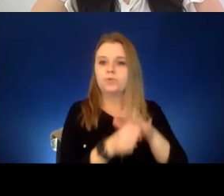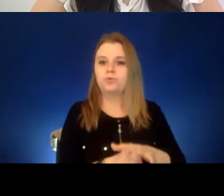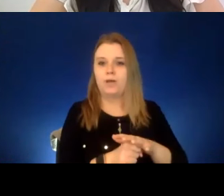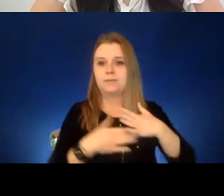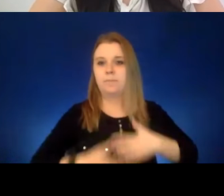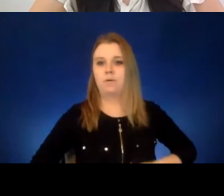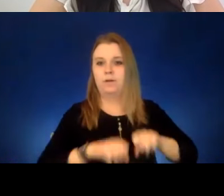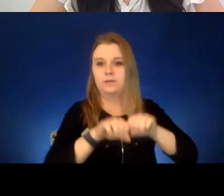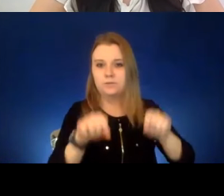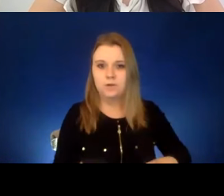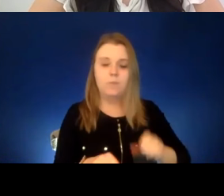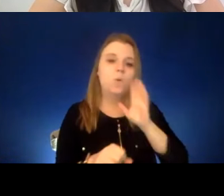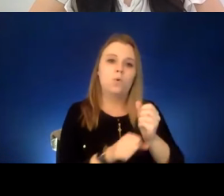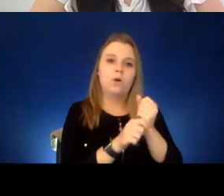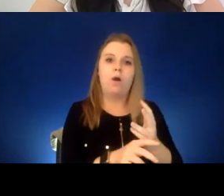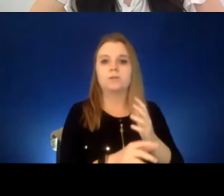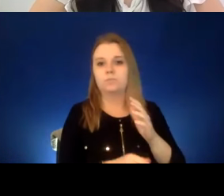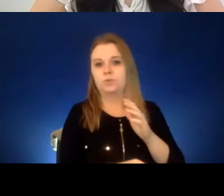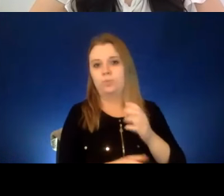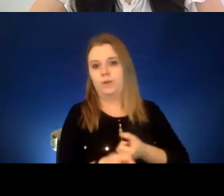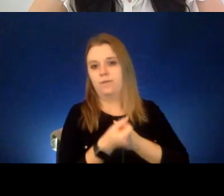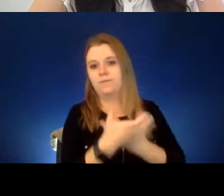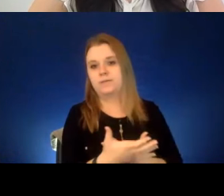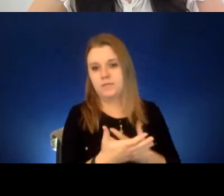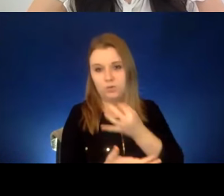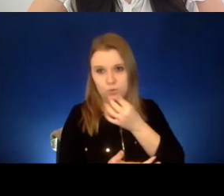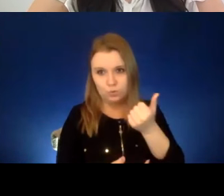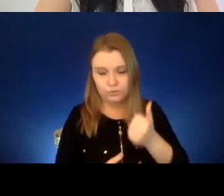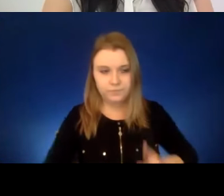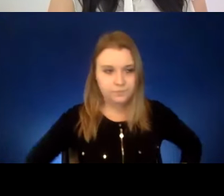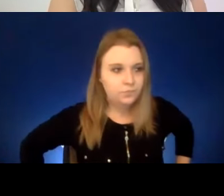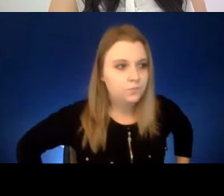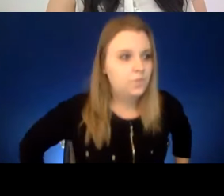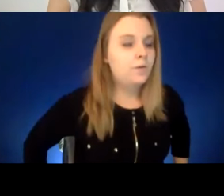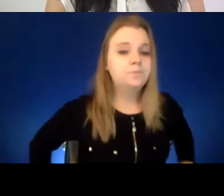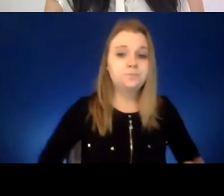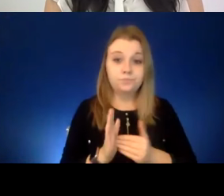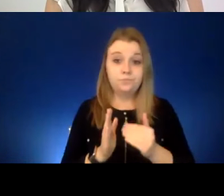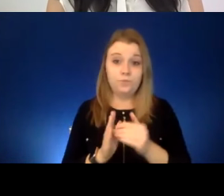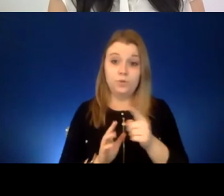and cause them to get more fatigued and wear them out sooner. Also most of these people will report end-of-day fatigue,